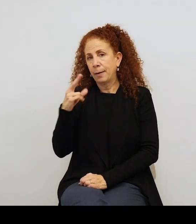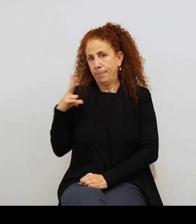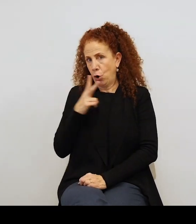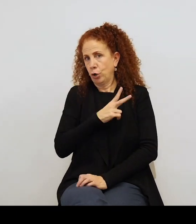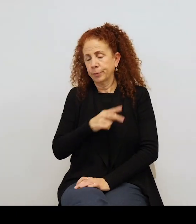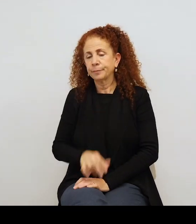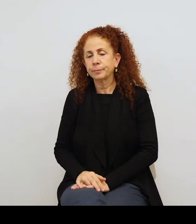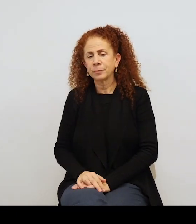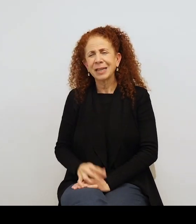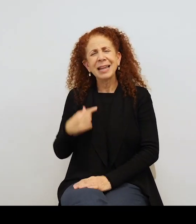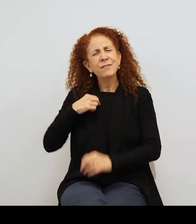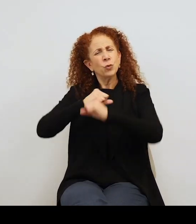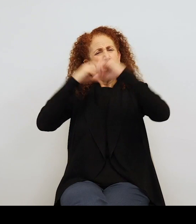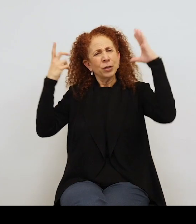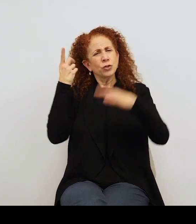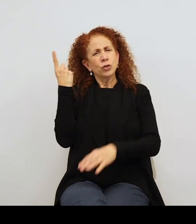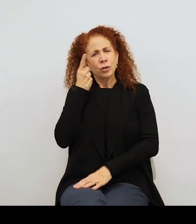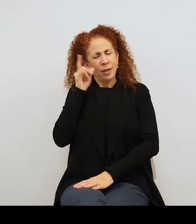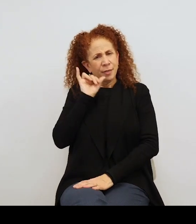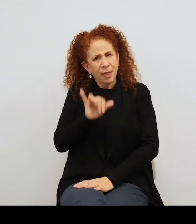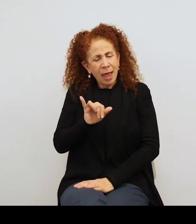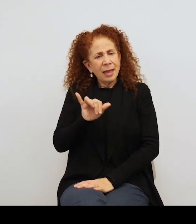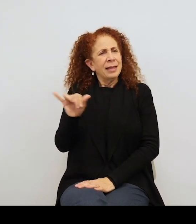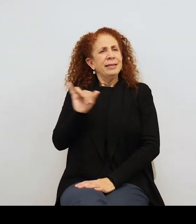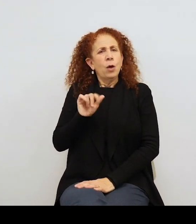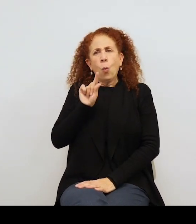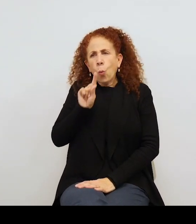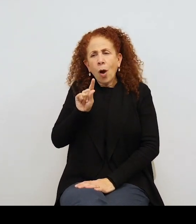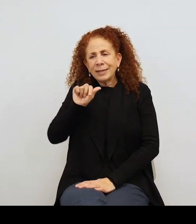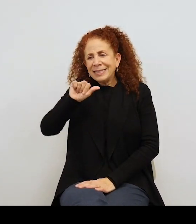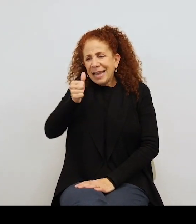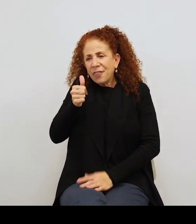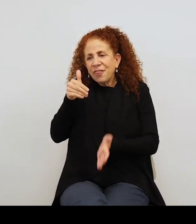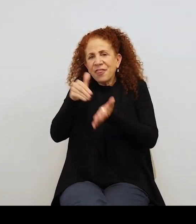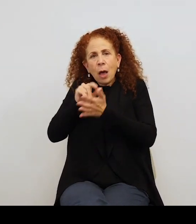So if you think about that, that's like 1/10,000